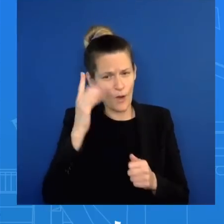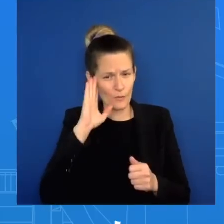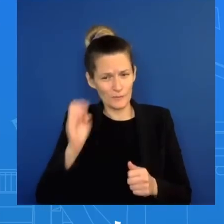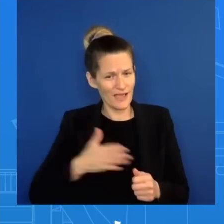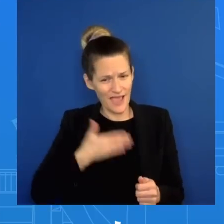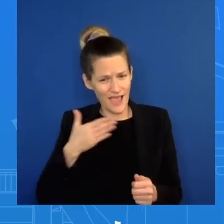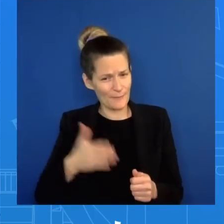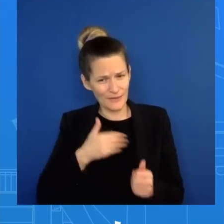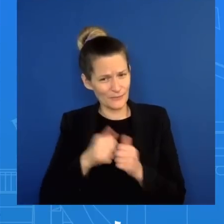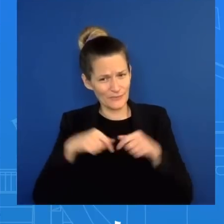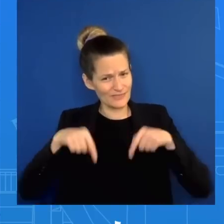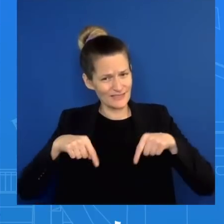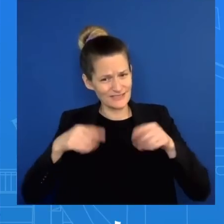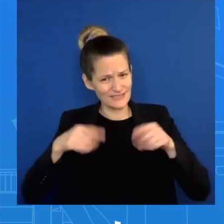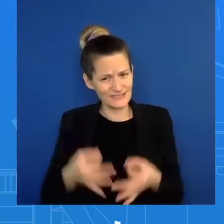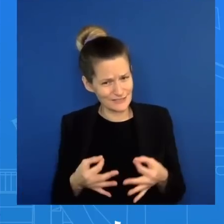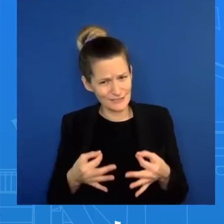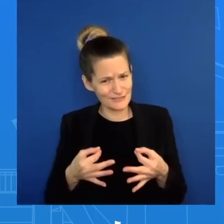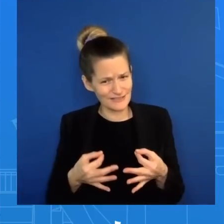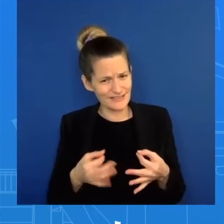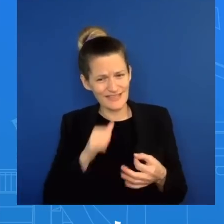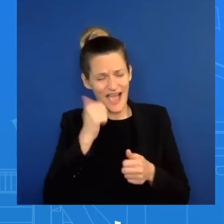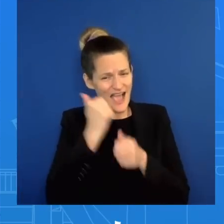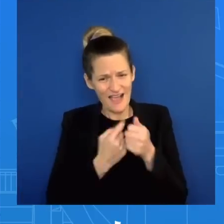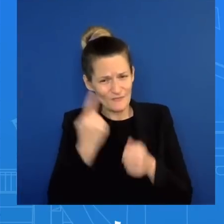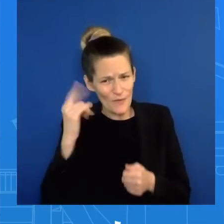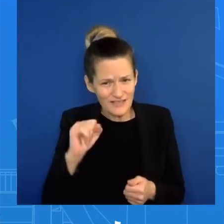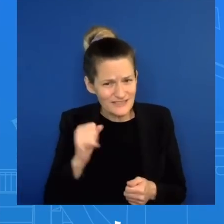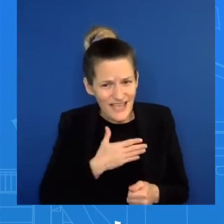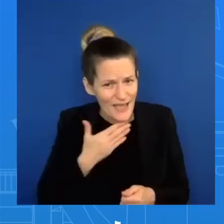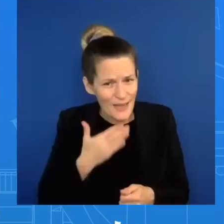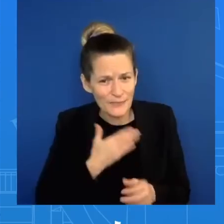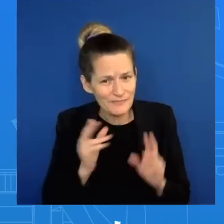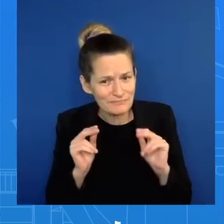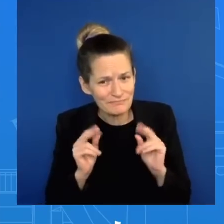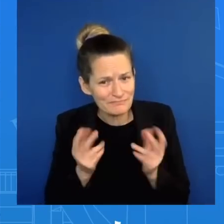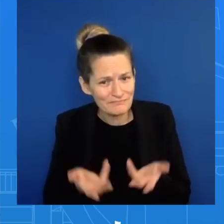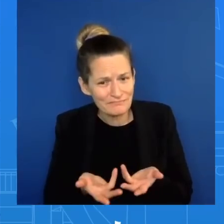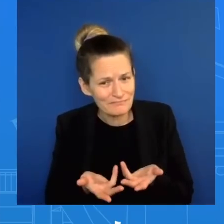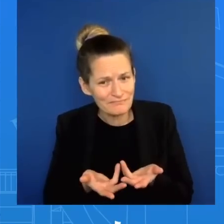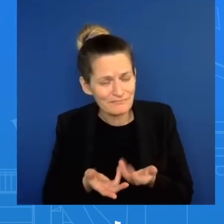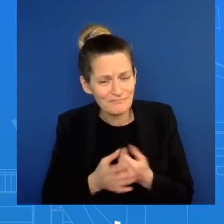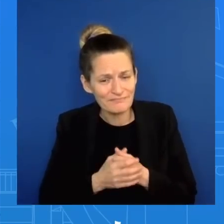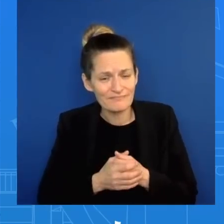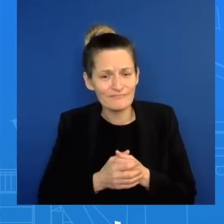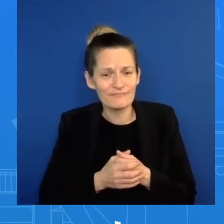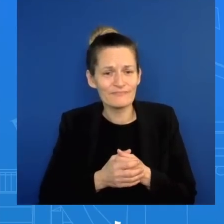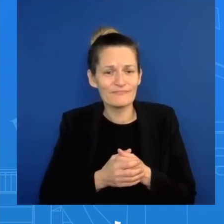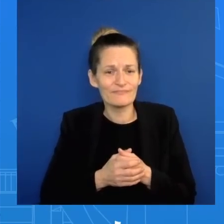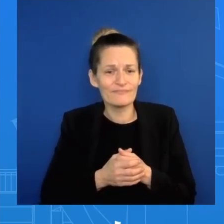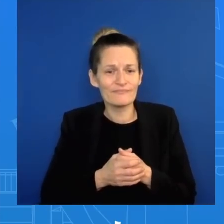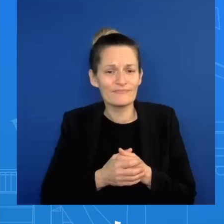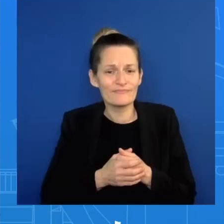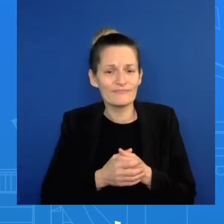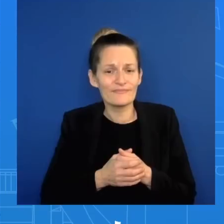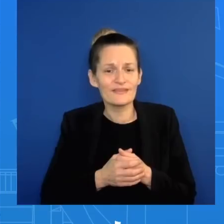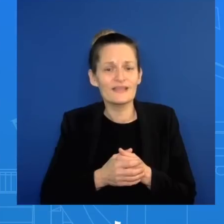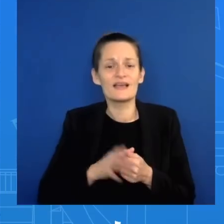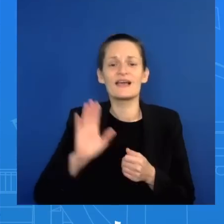You cannot say that, you know, that what you just laid out is certainly cannot be the case either. Look, here's what here's what I will say.